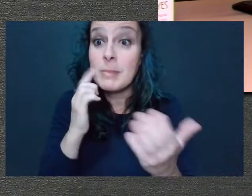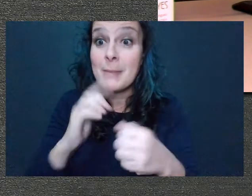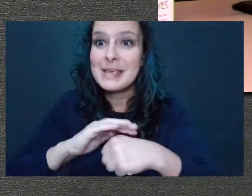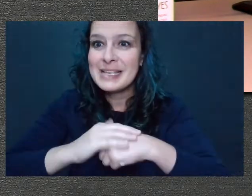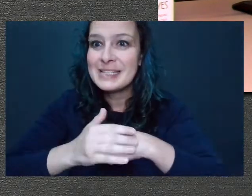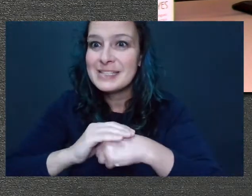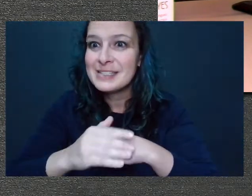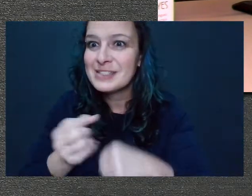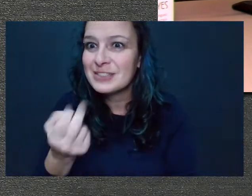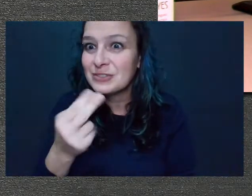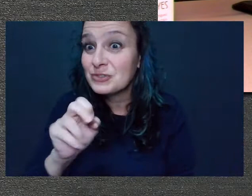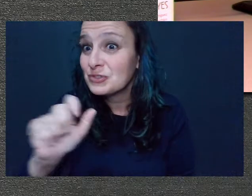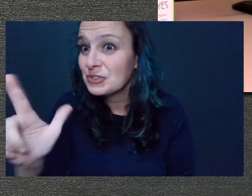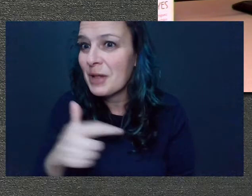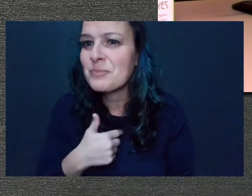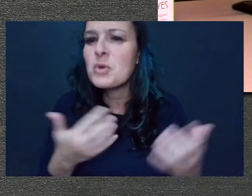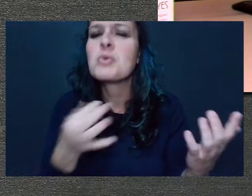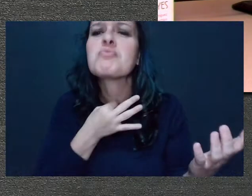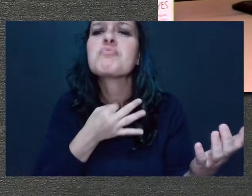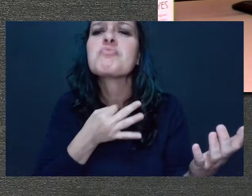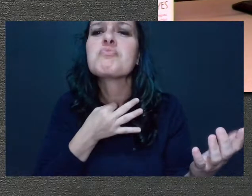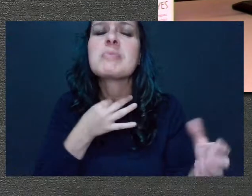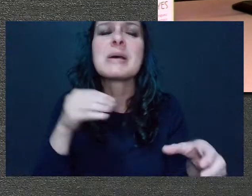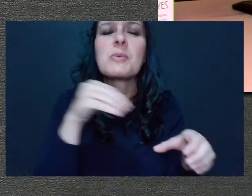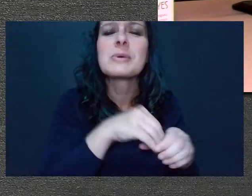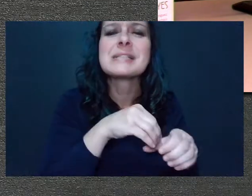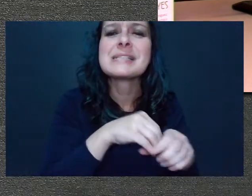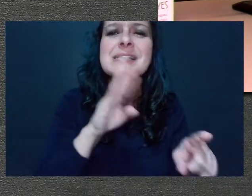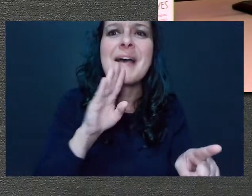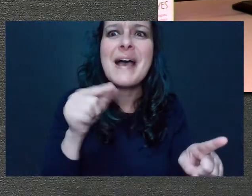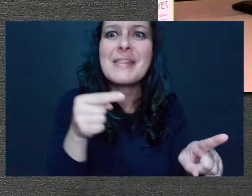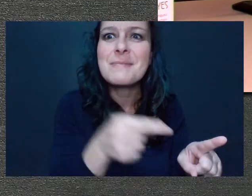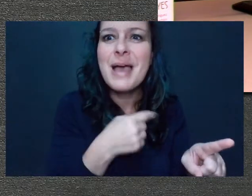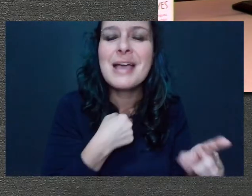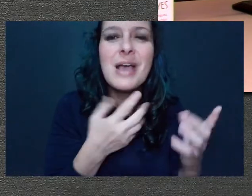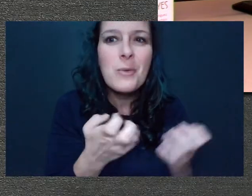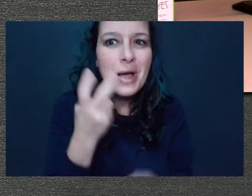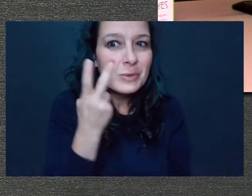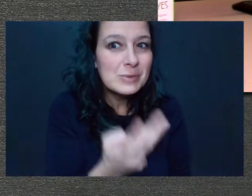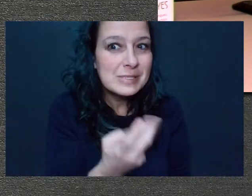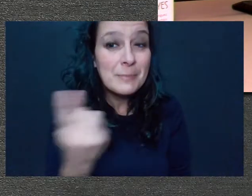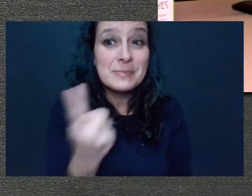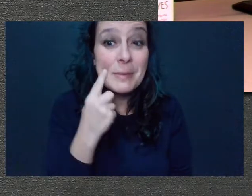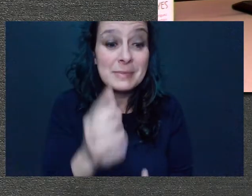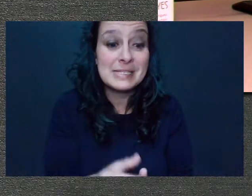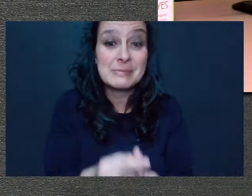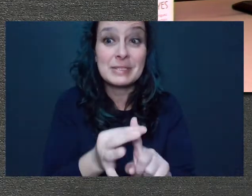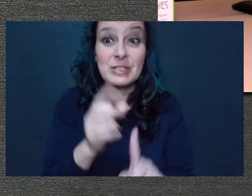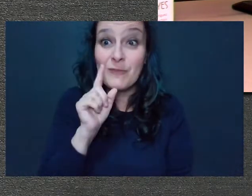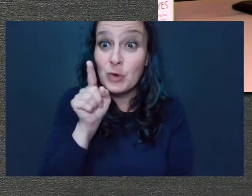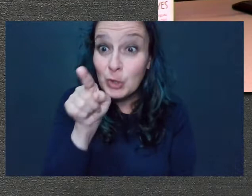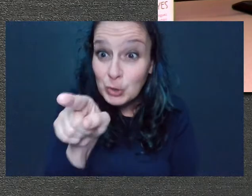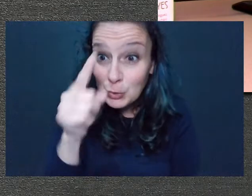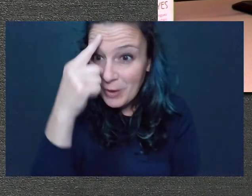What's in the mystery bag? I'd like to see It's something special for you and me